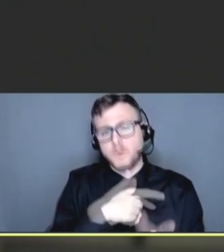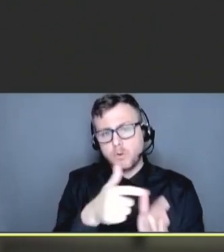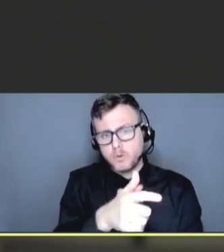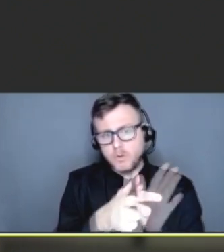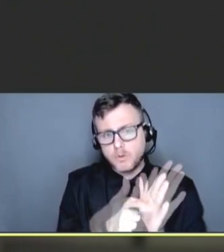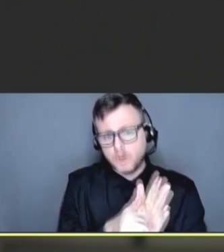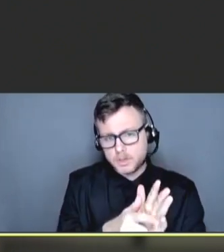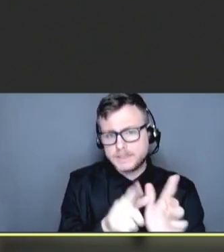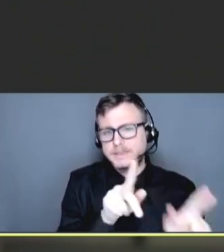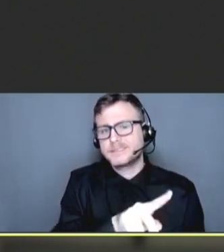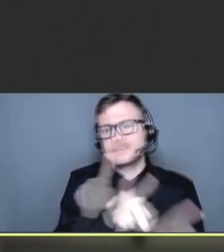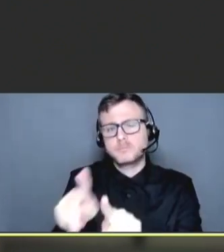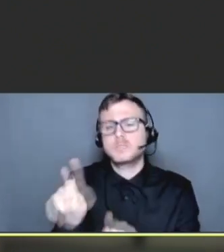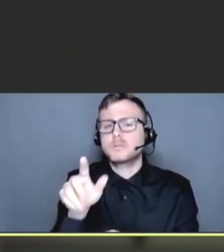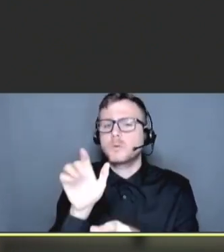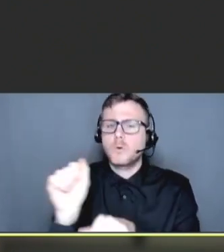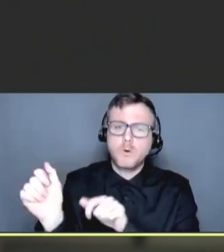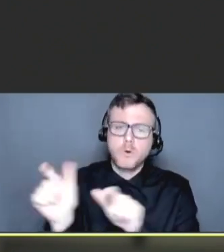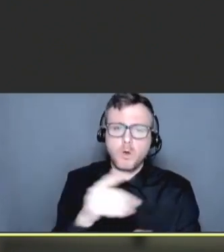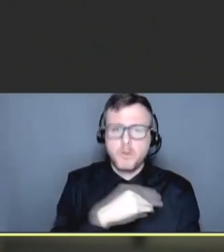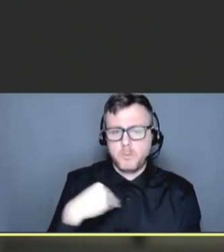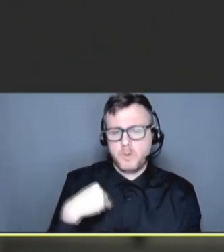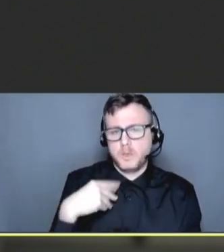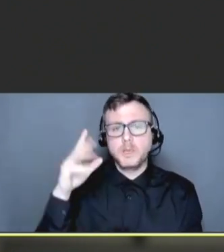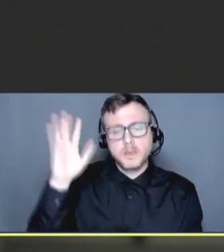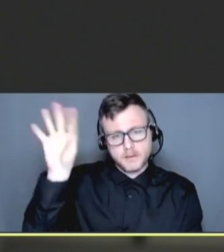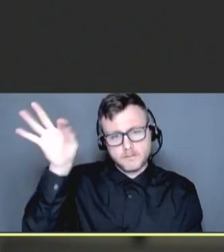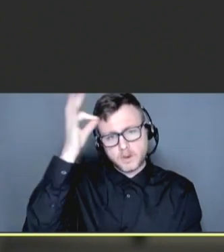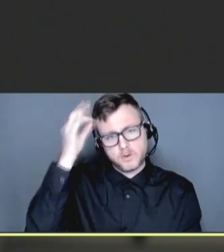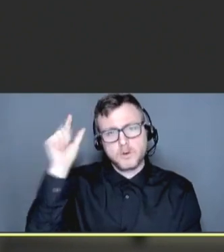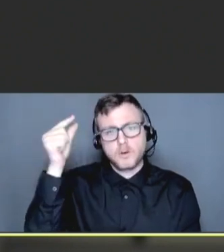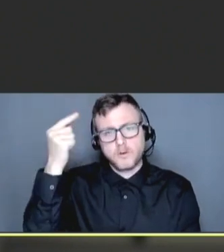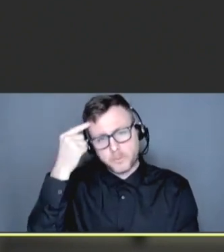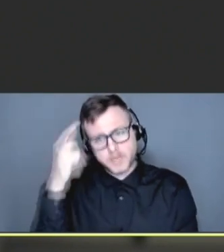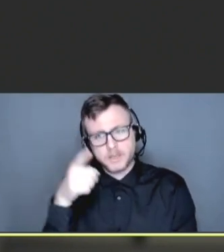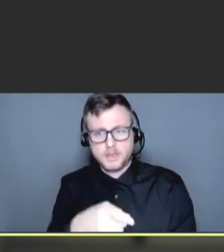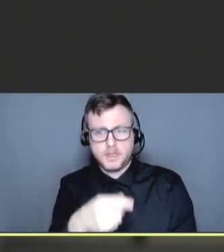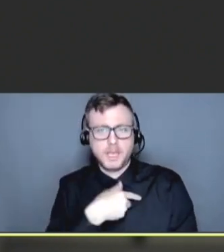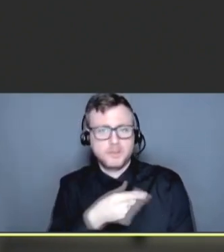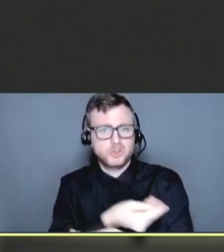government. These members previously provided information about their personal, professional,